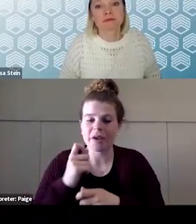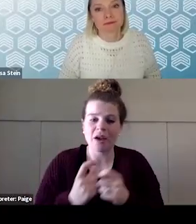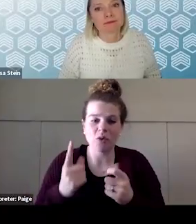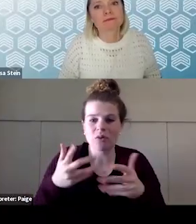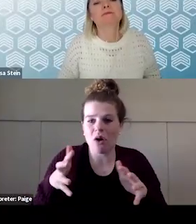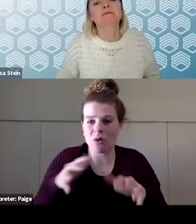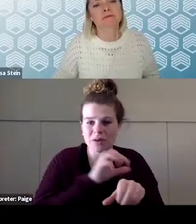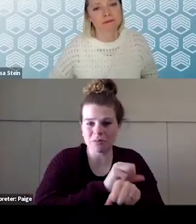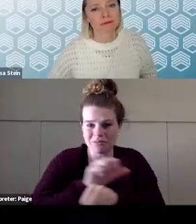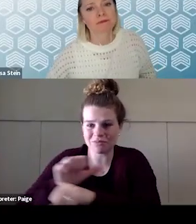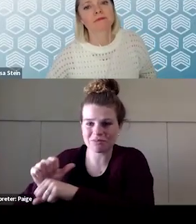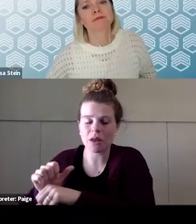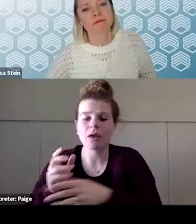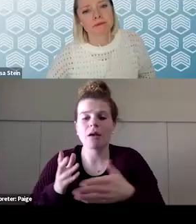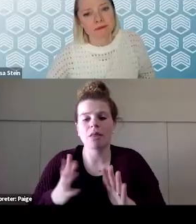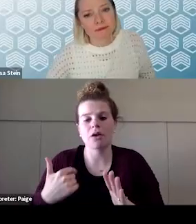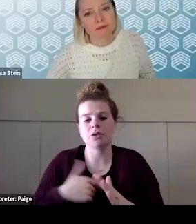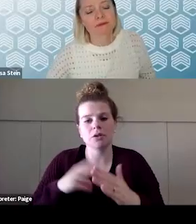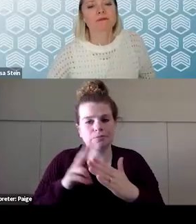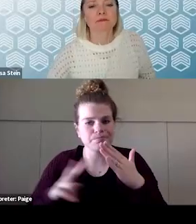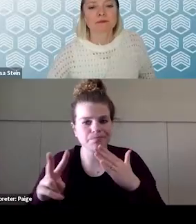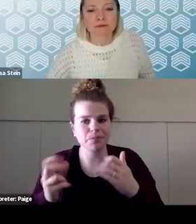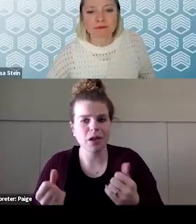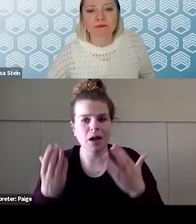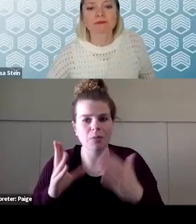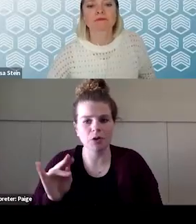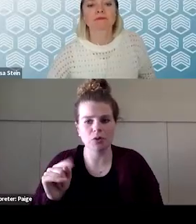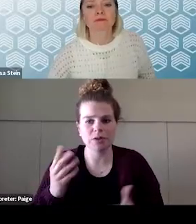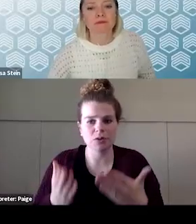It allows us to predict how many units we might need